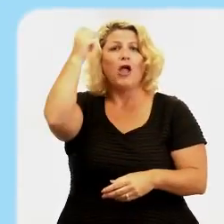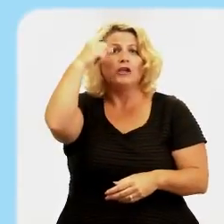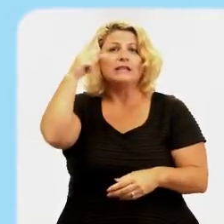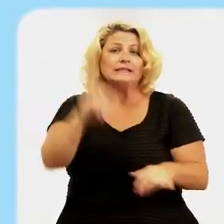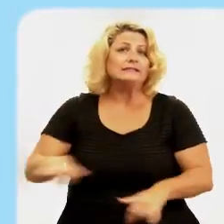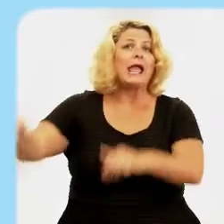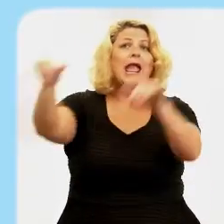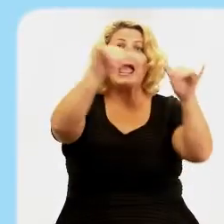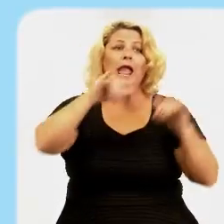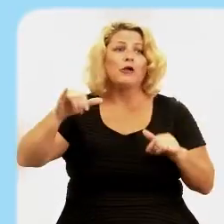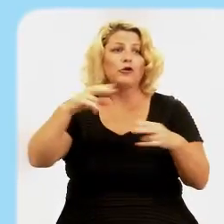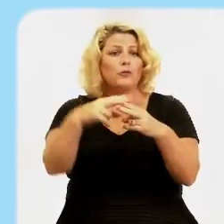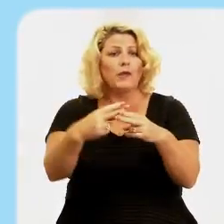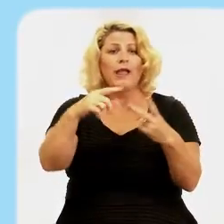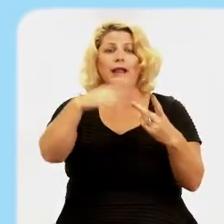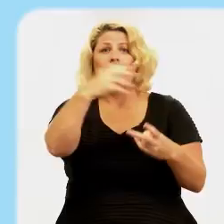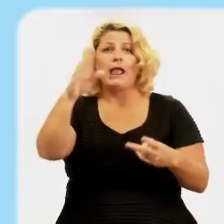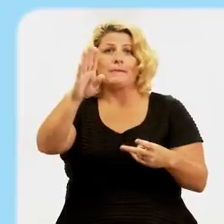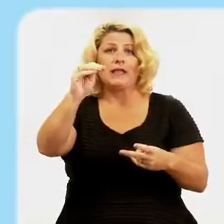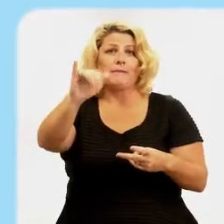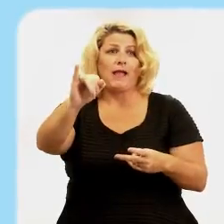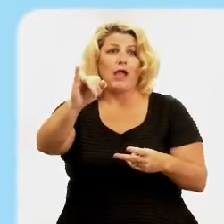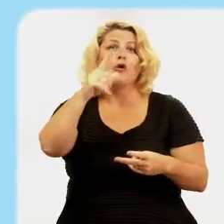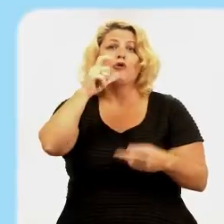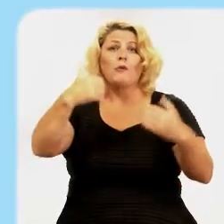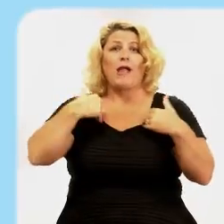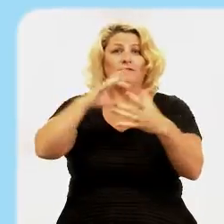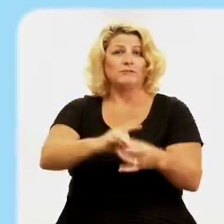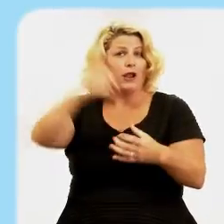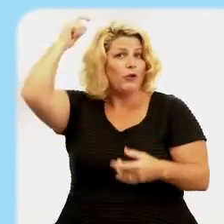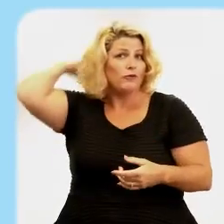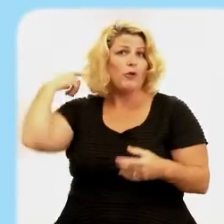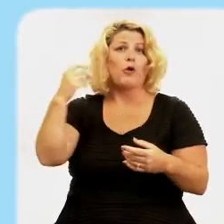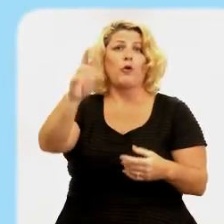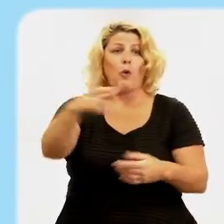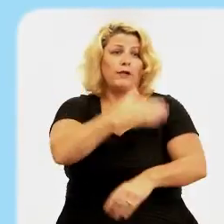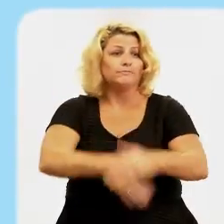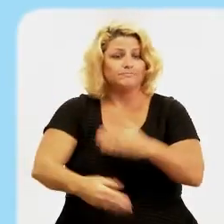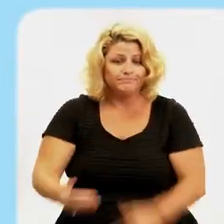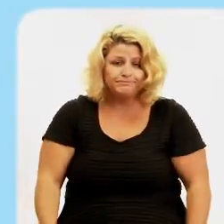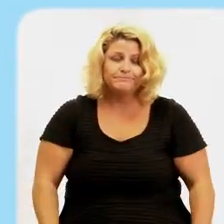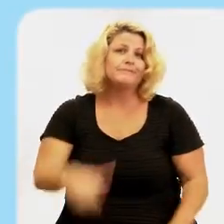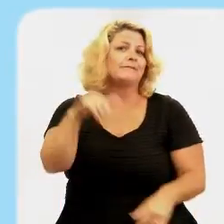and body mass index calculations are not reliable for those with spinal cord injuries or extremity amputations.